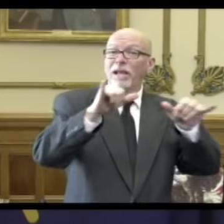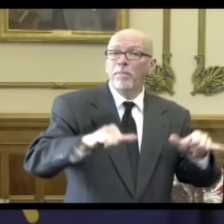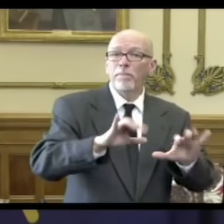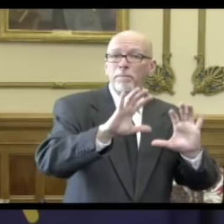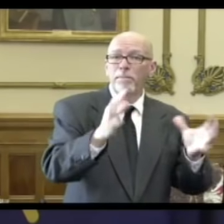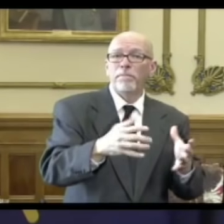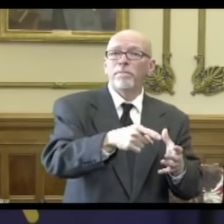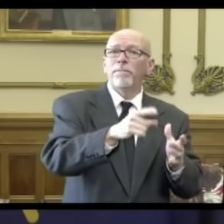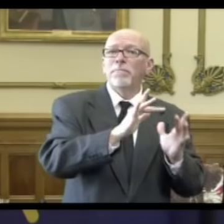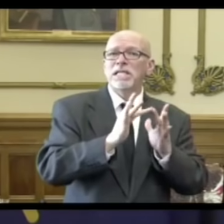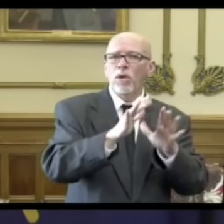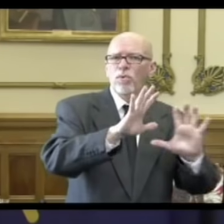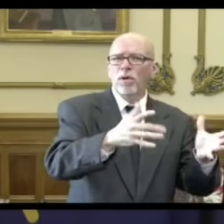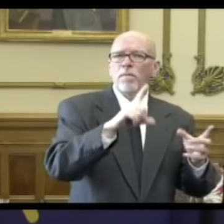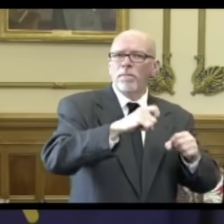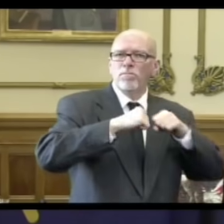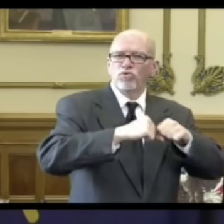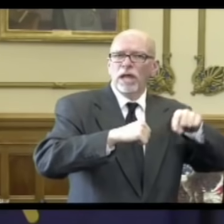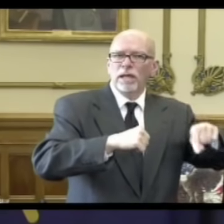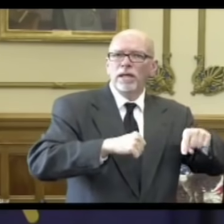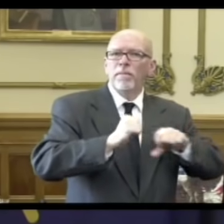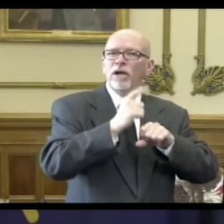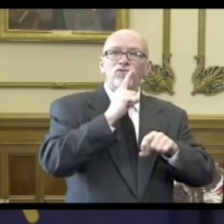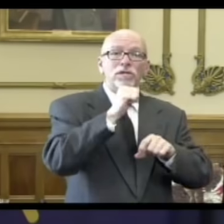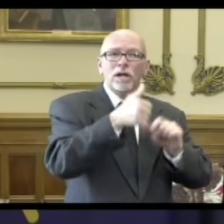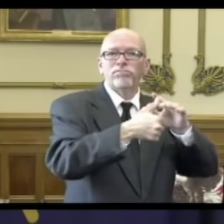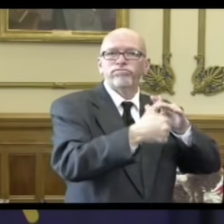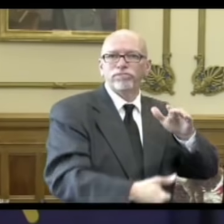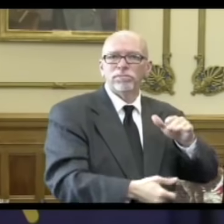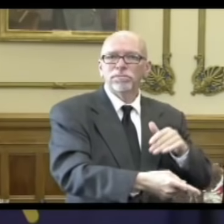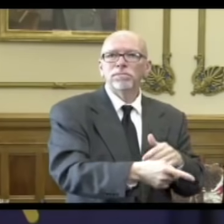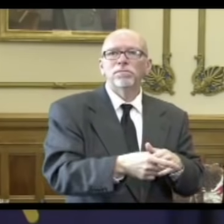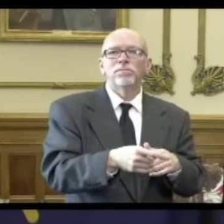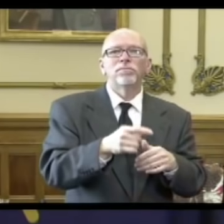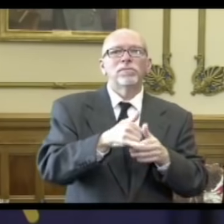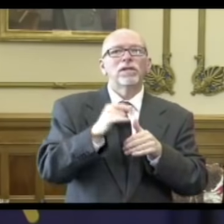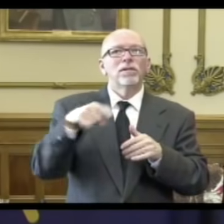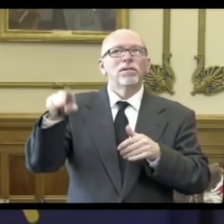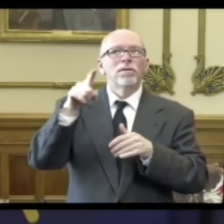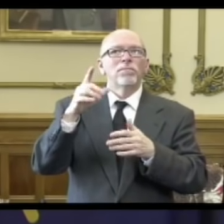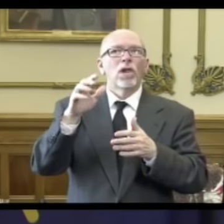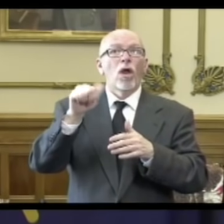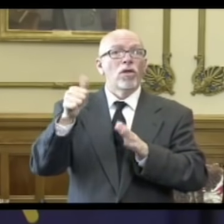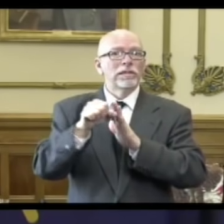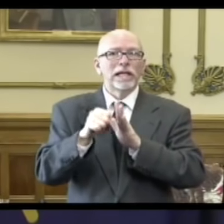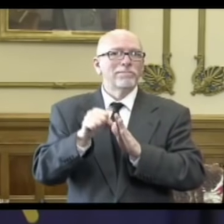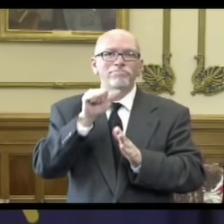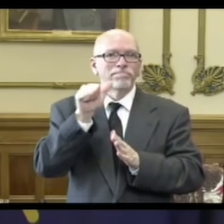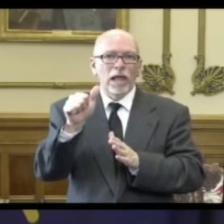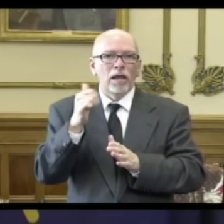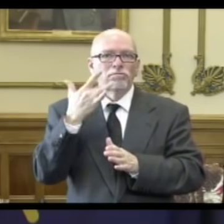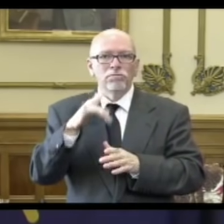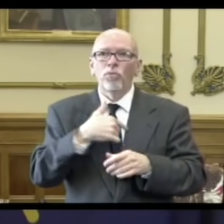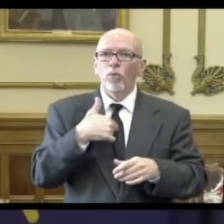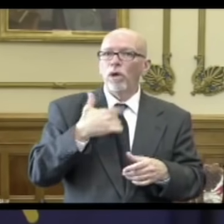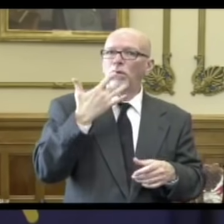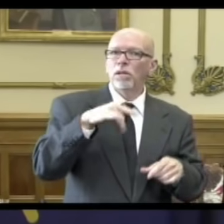THAT LEAD YOU AND I HAVE ALWAYS SAID THAT WE HAVE TO MAKE SURE THAT WE PROTECT OUR HEALTH CARE SYSTEM OR OUR HEALTH CARE NETWORK THAT WAS SOMETHING WE WERE VERY